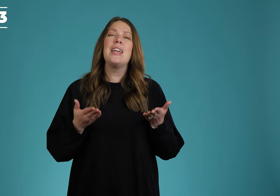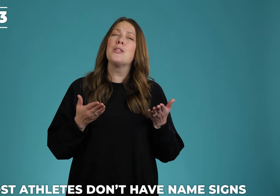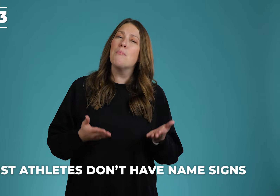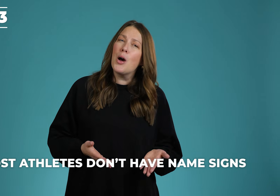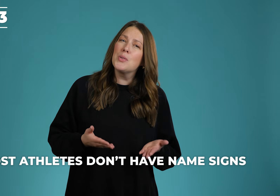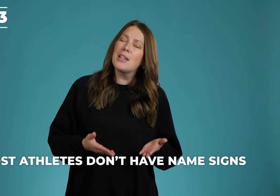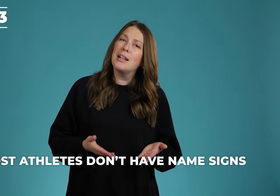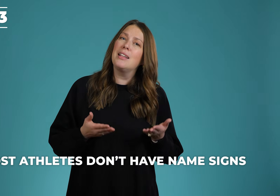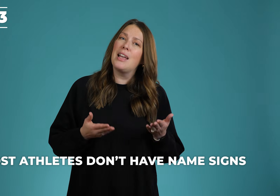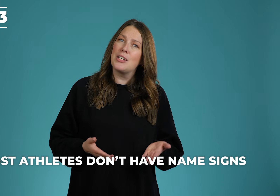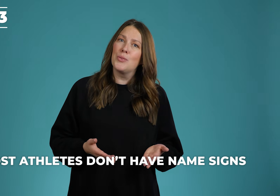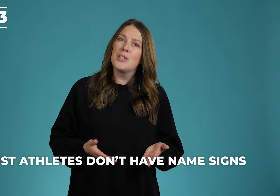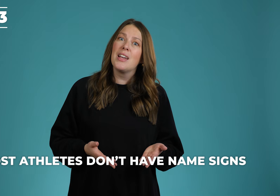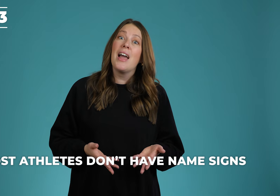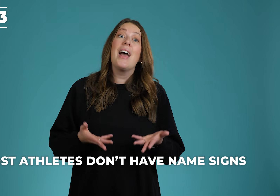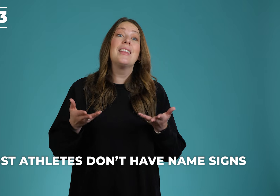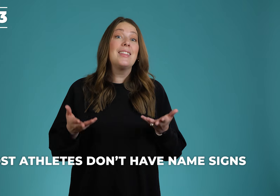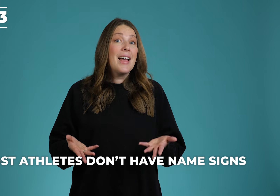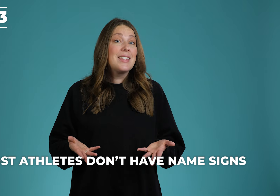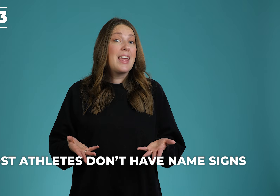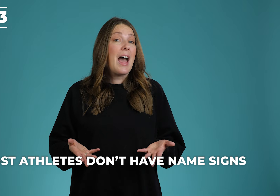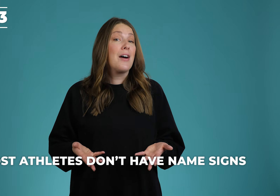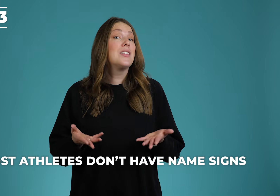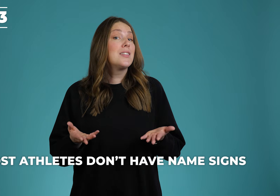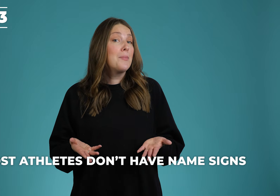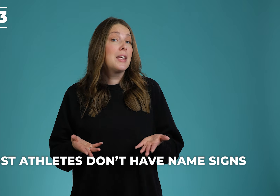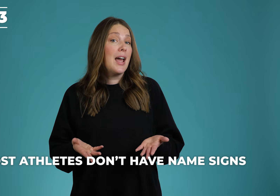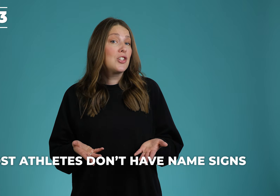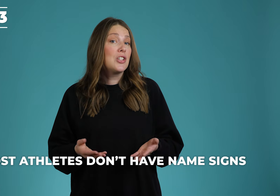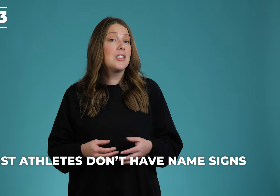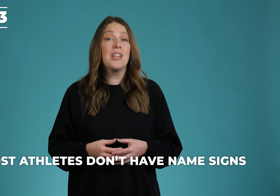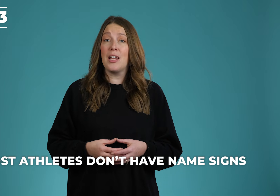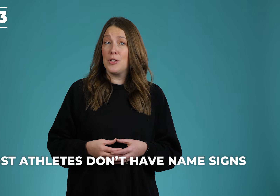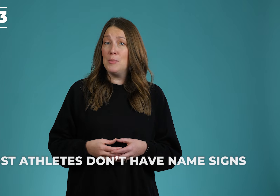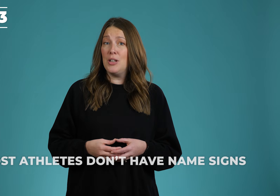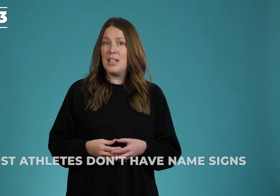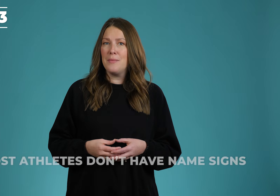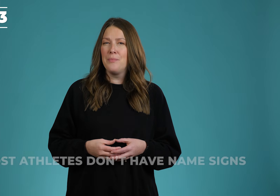It's most likely they don't unless they have some connection to the Deaf community.